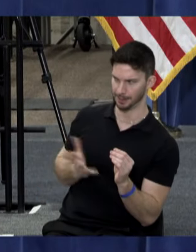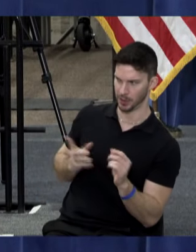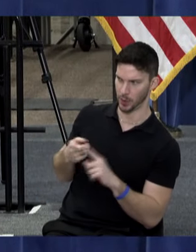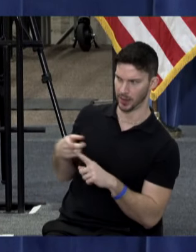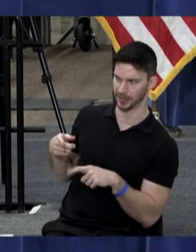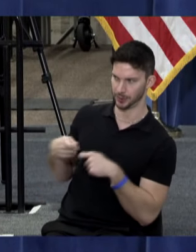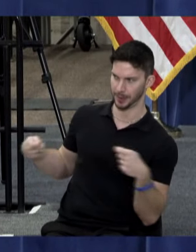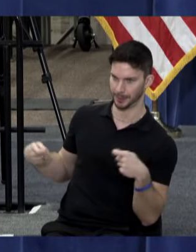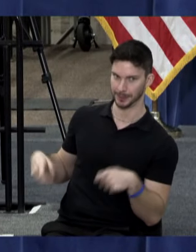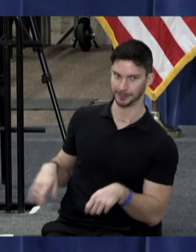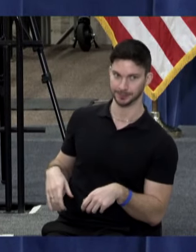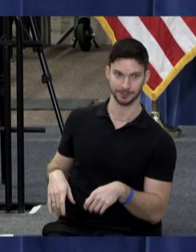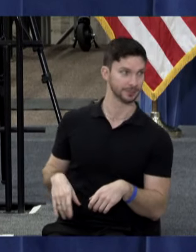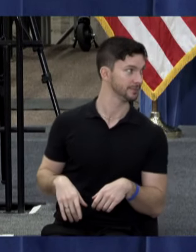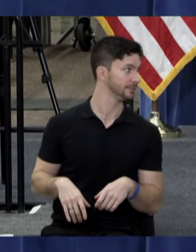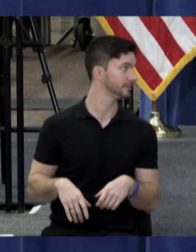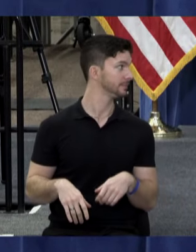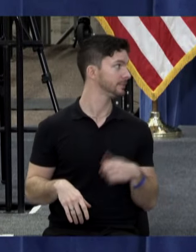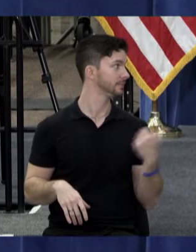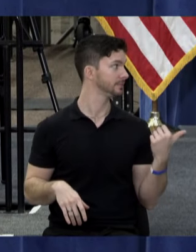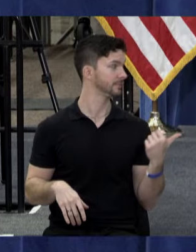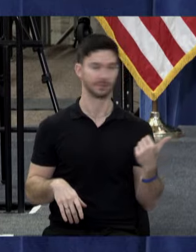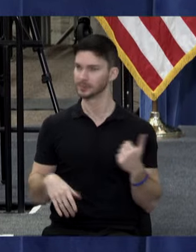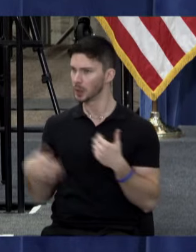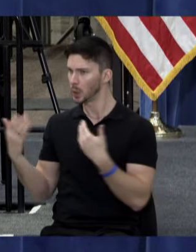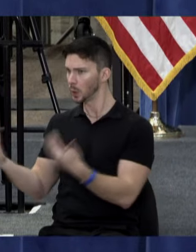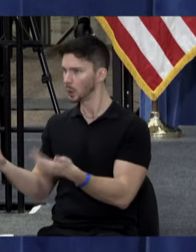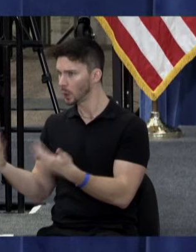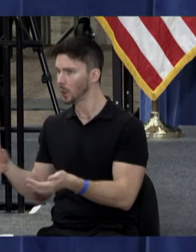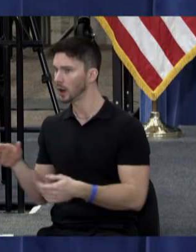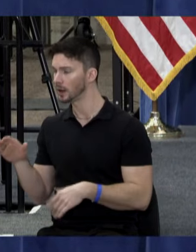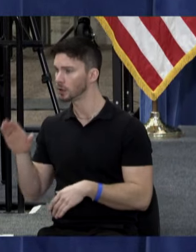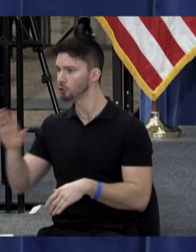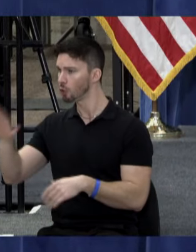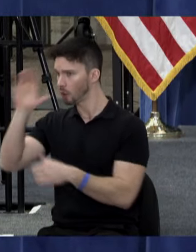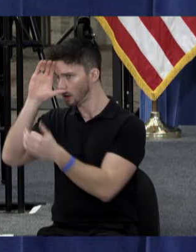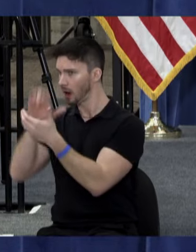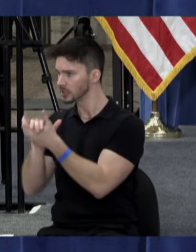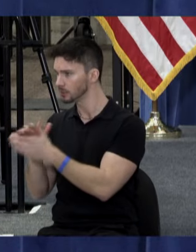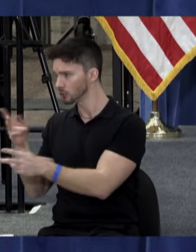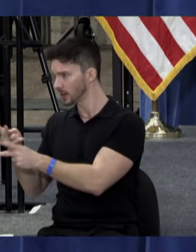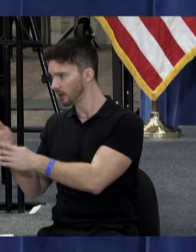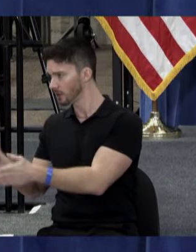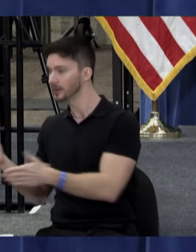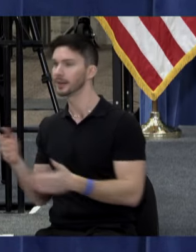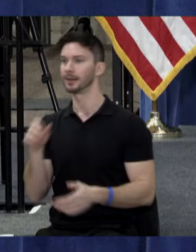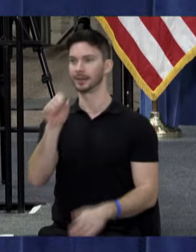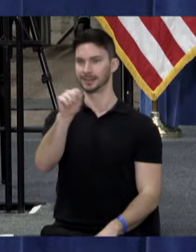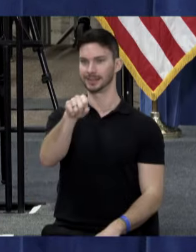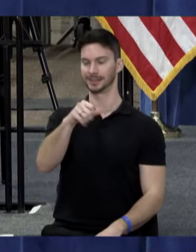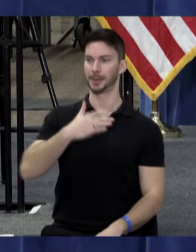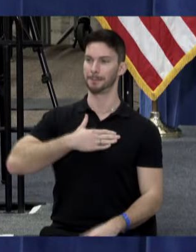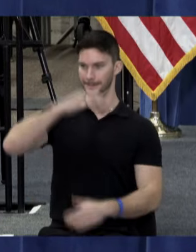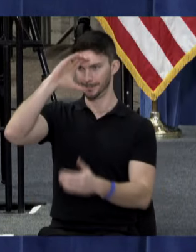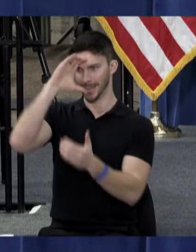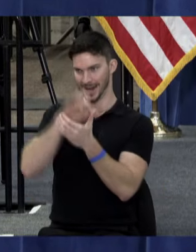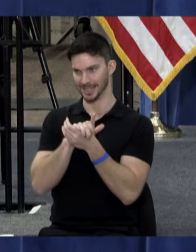Female Speaker: Jean Goldie Sanitate: Okay, my husband's my caregiver and I call him the hubs. His name